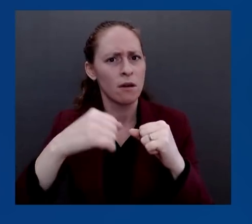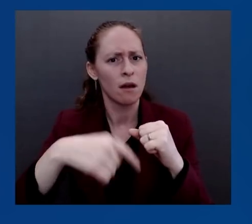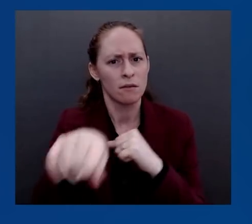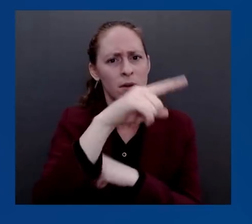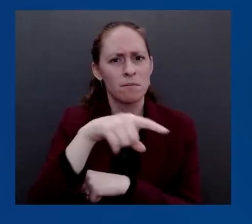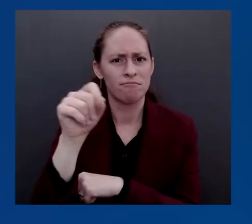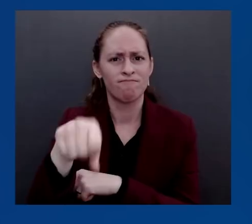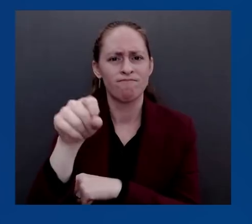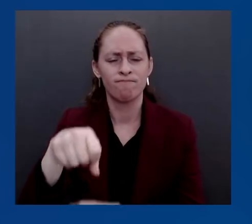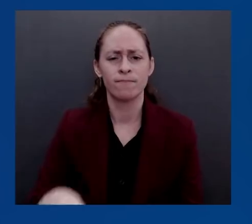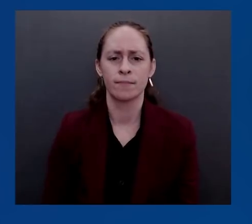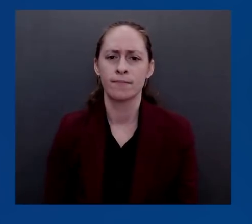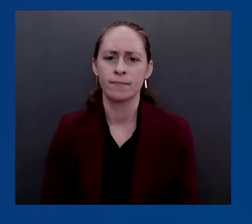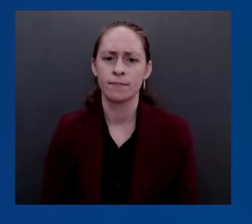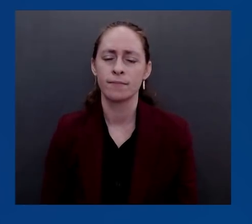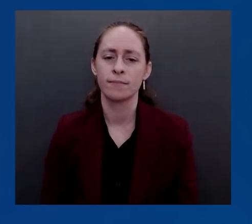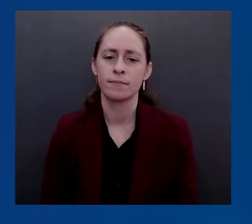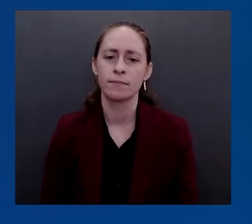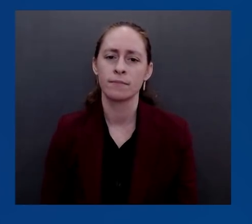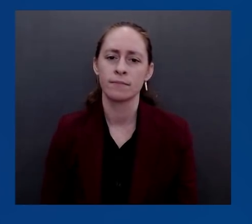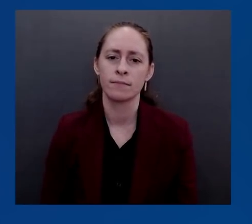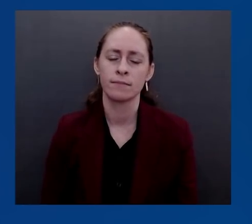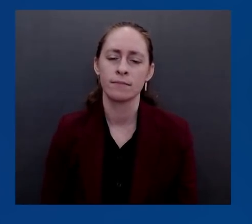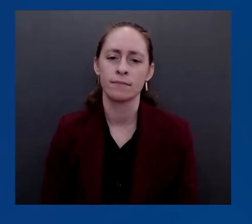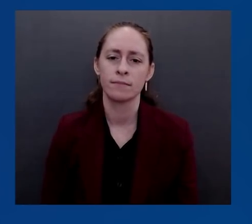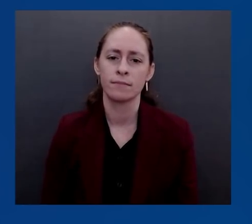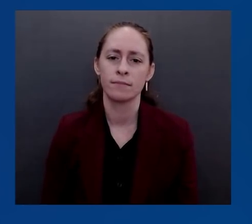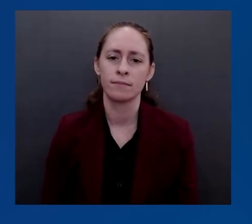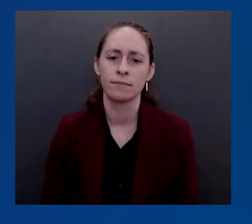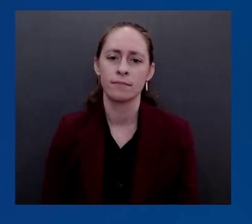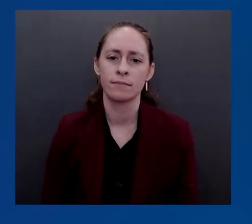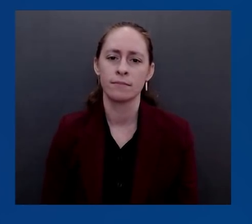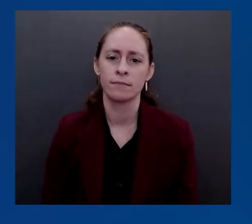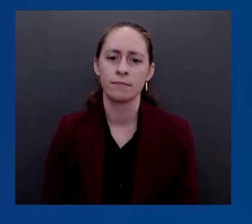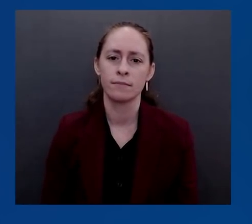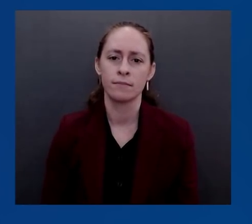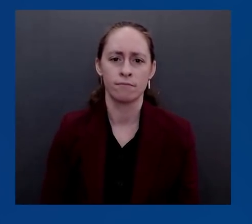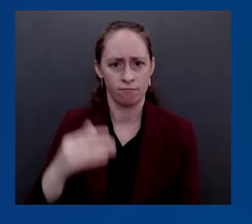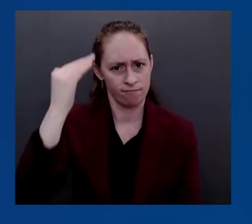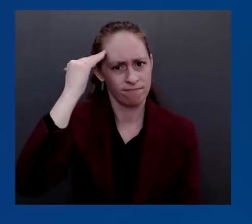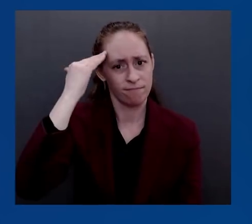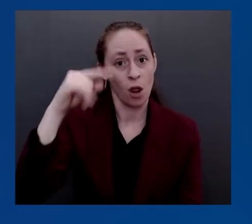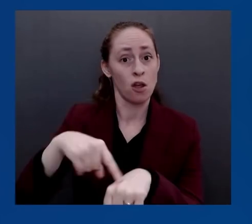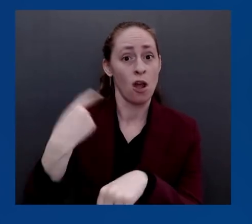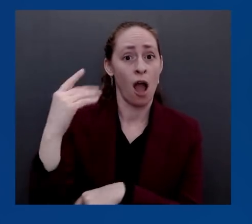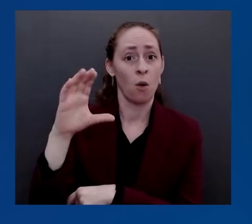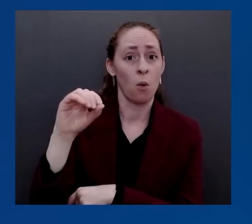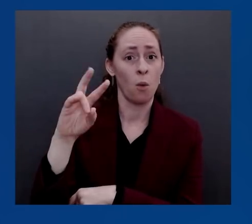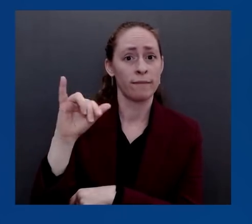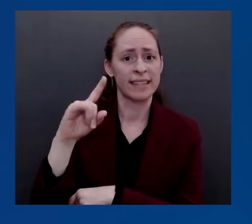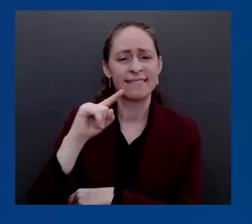So that has to be put into the equation of what our ultimate goals are. But, clearly, the thing that is the most important